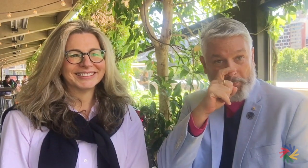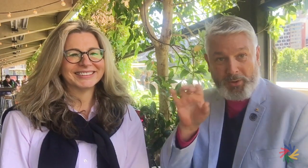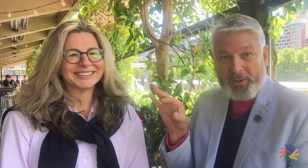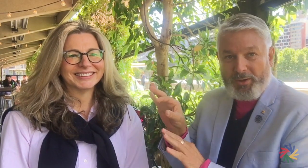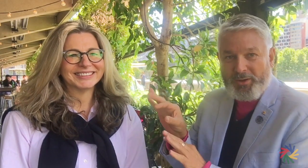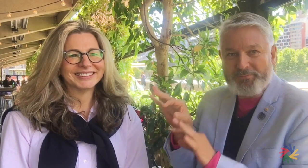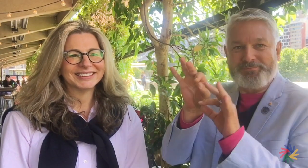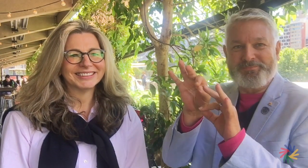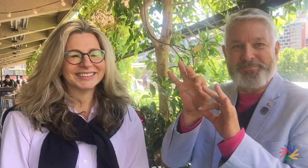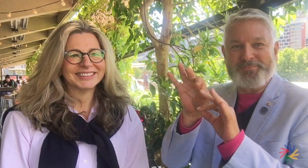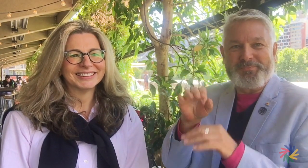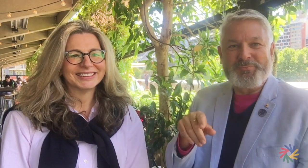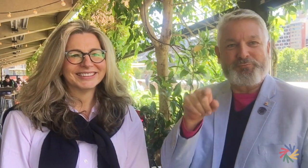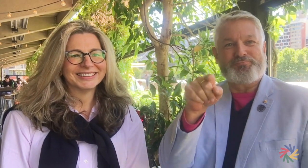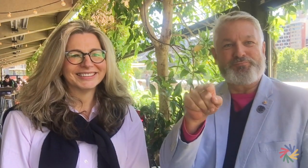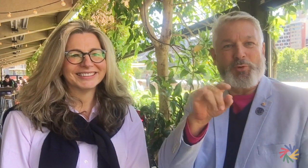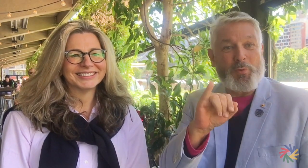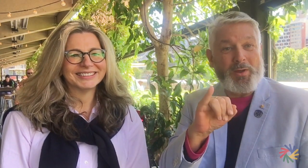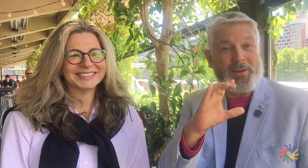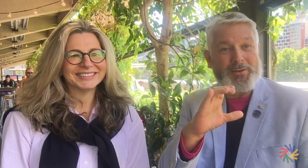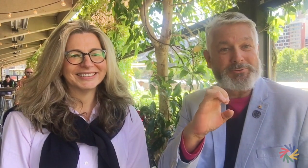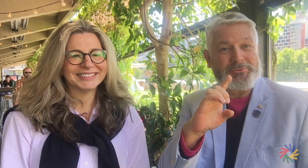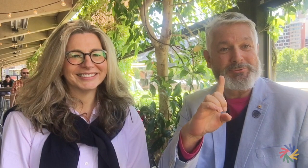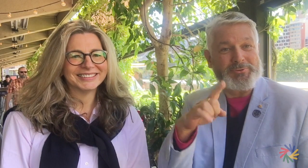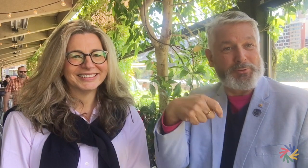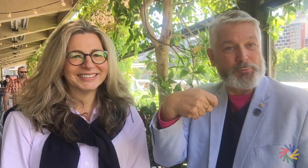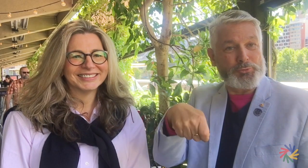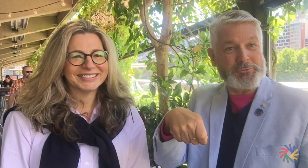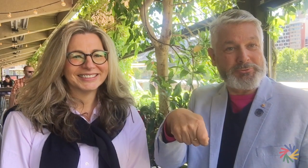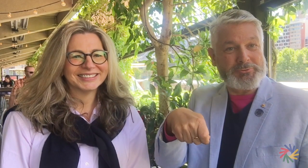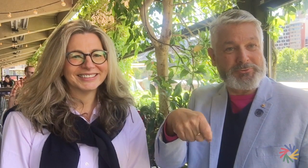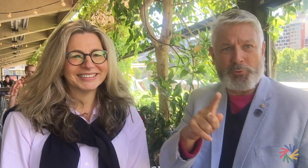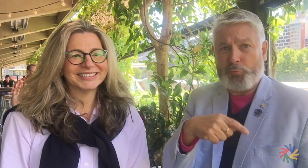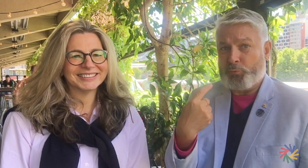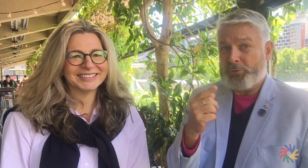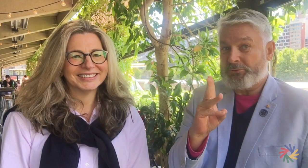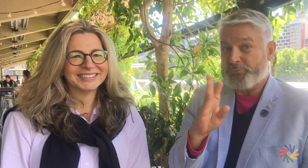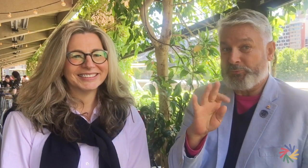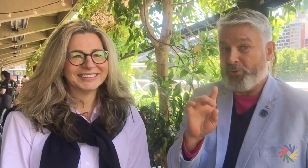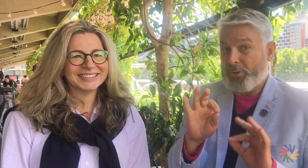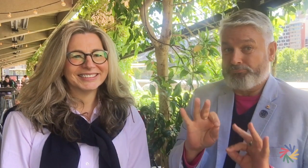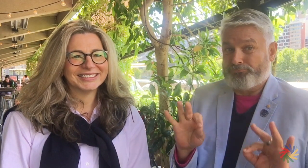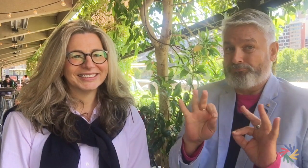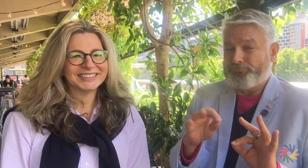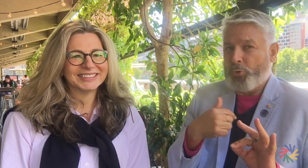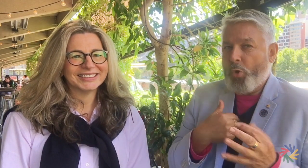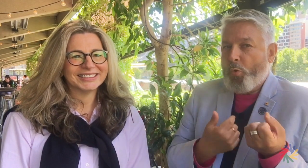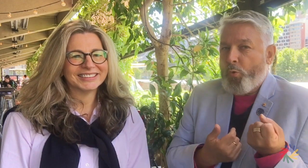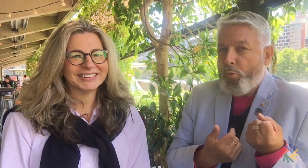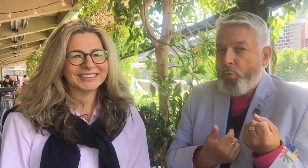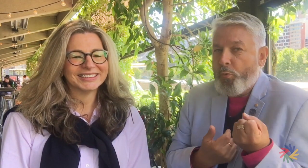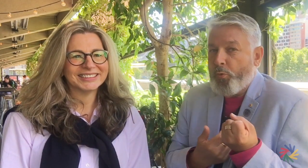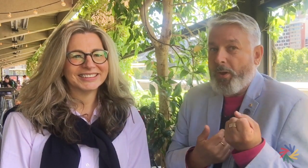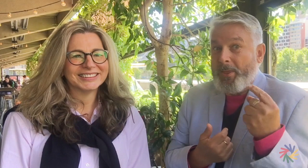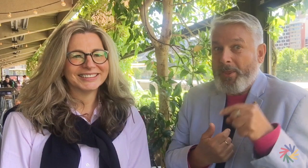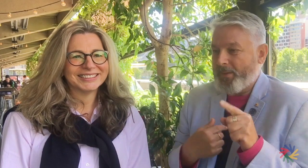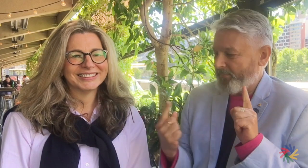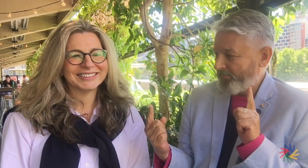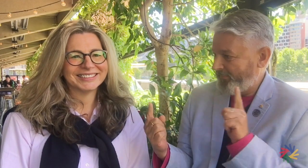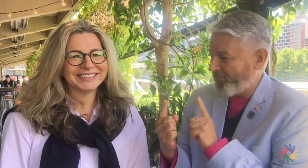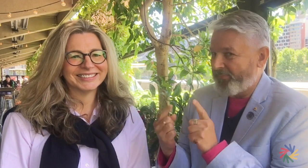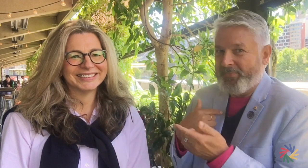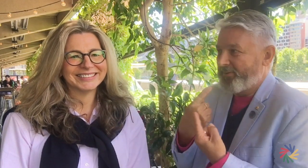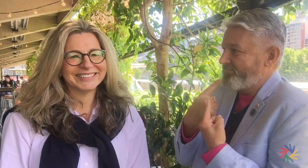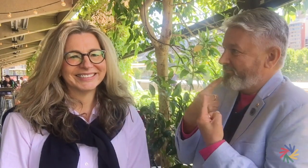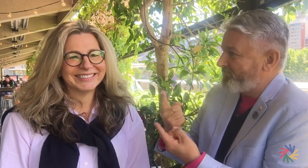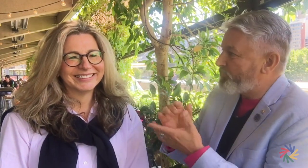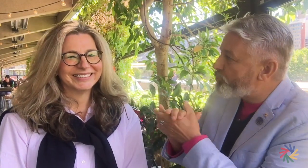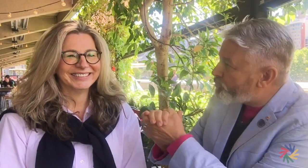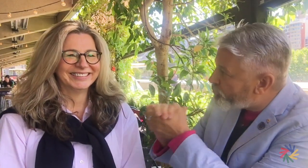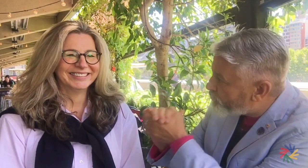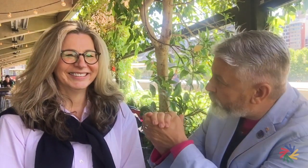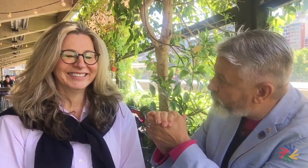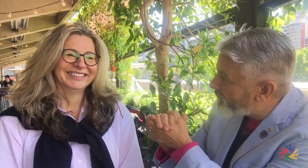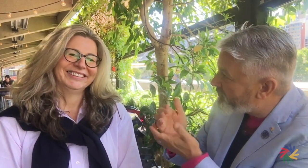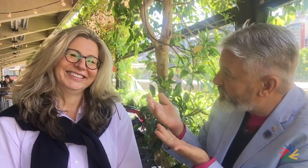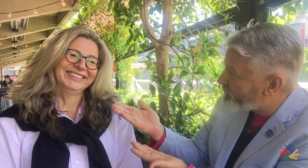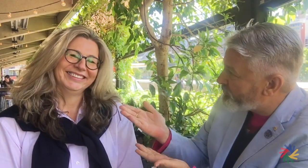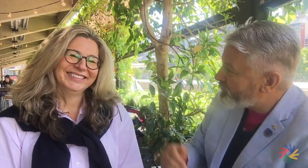I wish to congratulate Rebecca on her appointment as ICSD President.